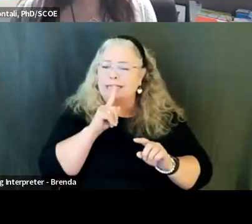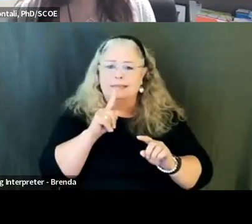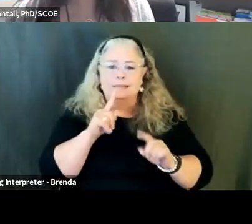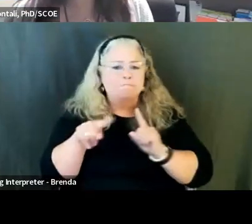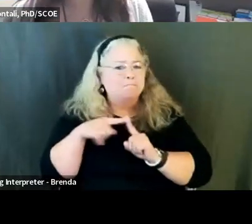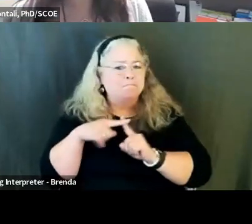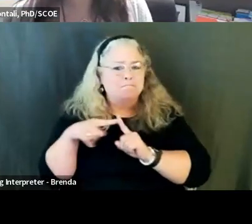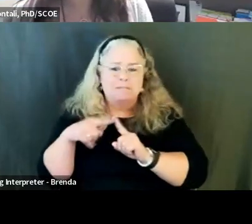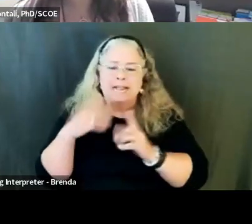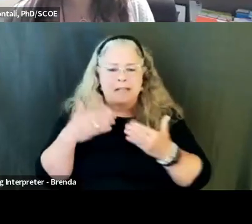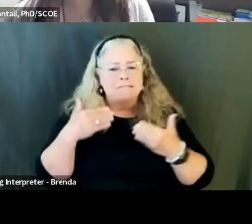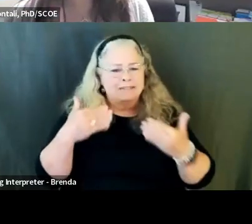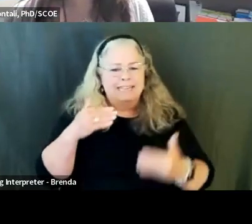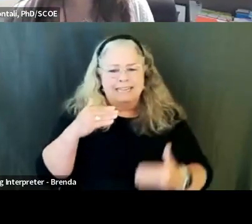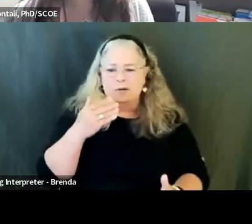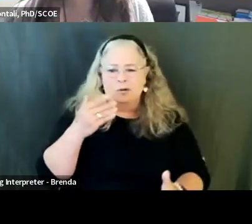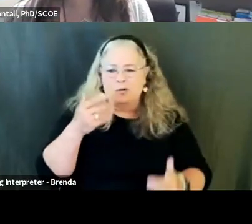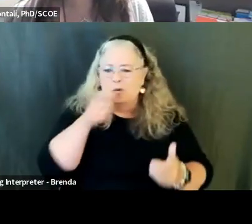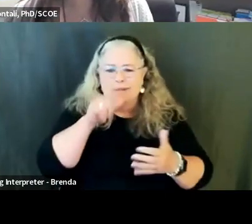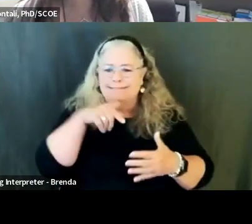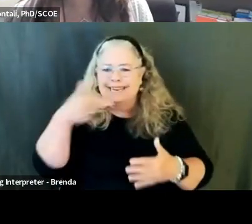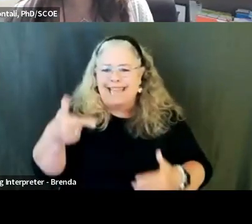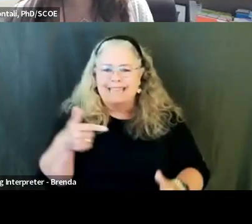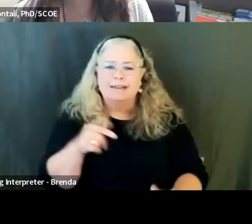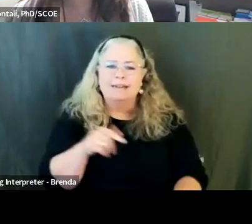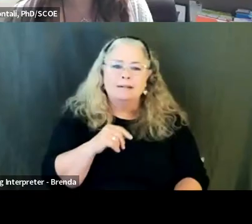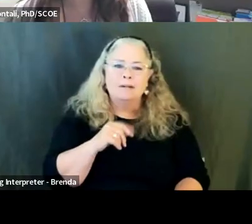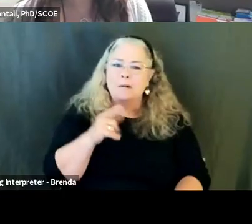go ahead now or Julie I don't know who it was. Lillie Moffett: Oh well before I move on to